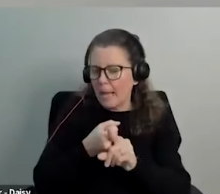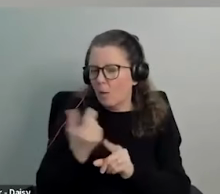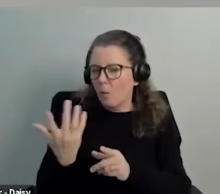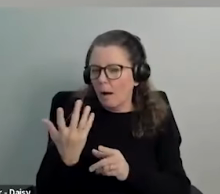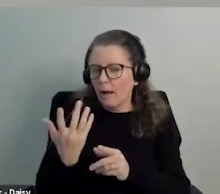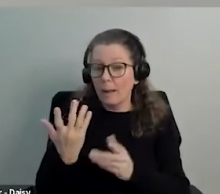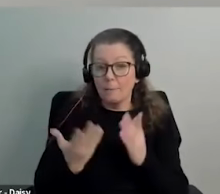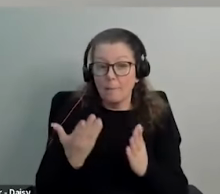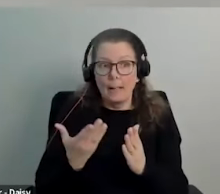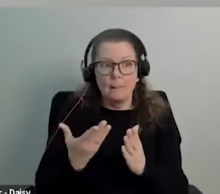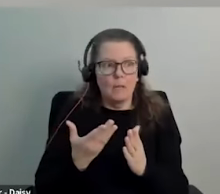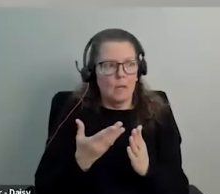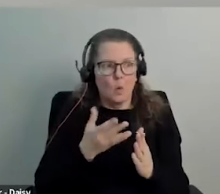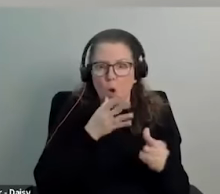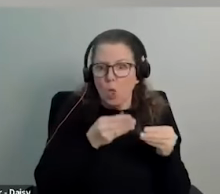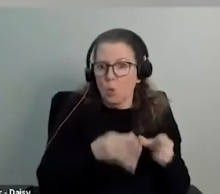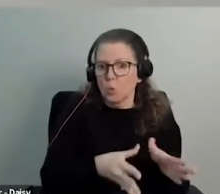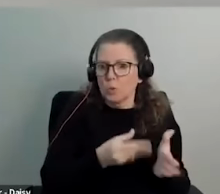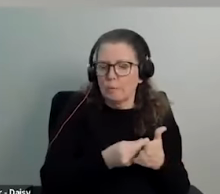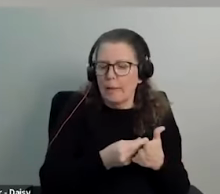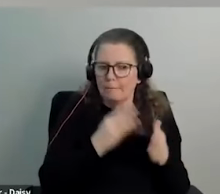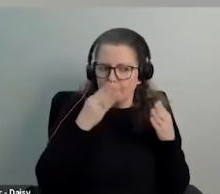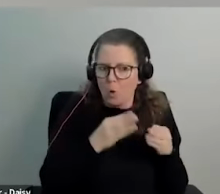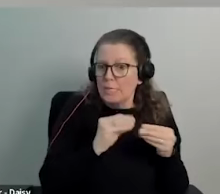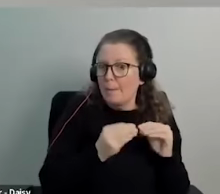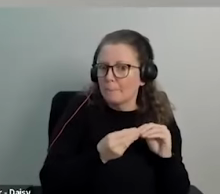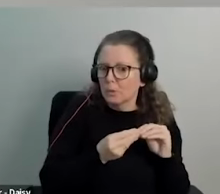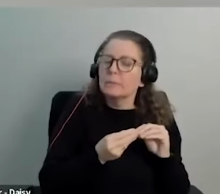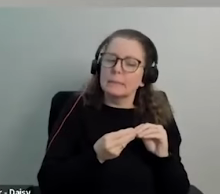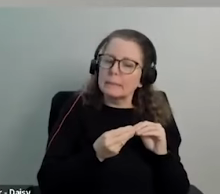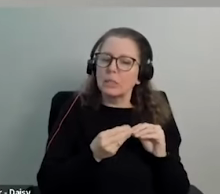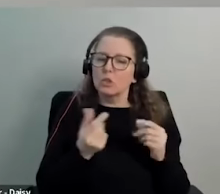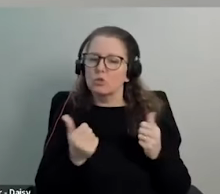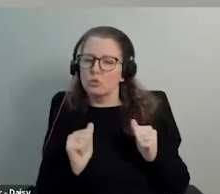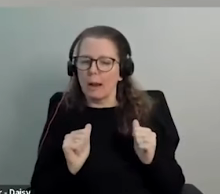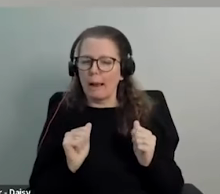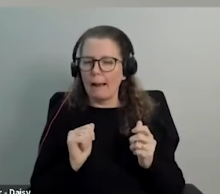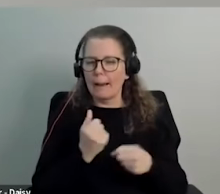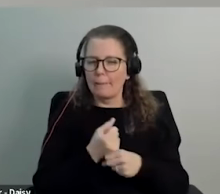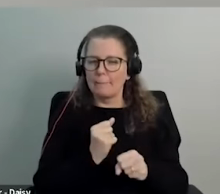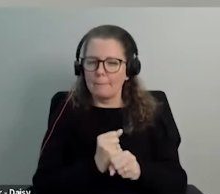Like, maybe they're more numbers oriented, and we can help to sort of make that case as part of the argument."